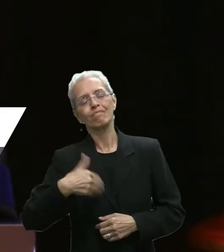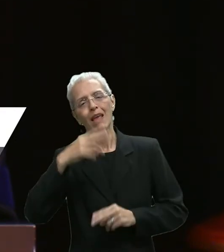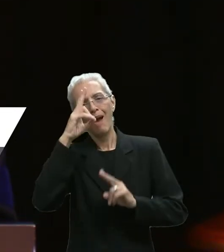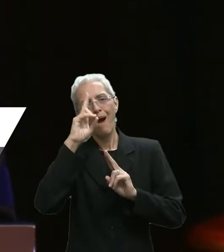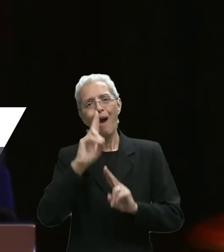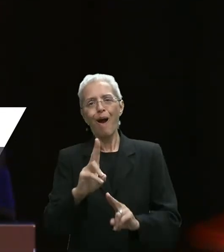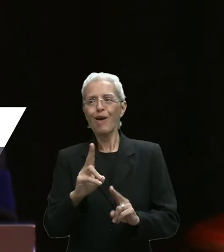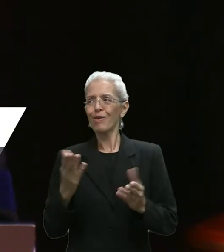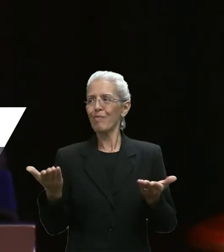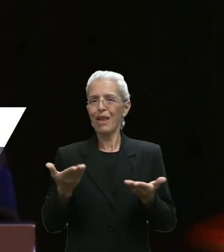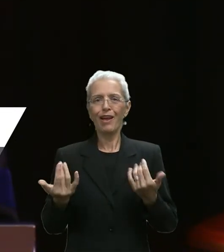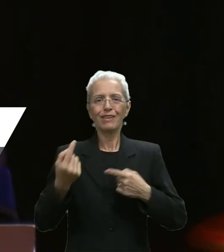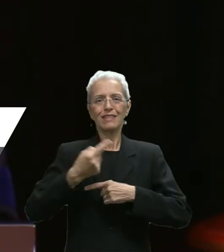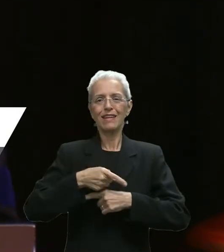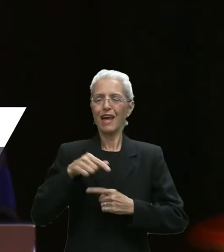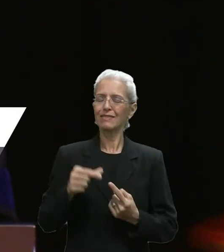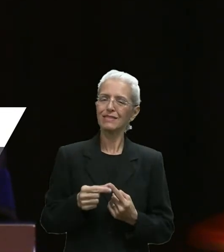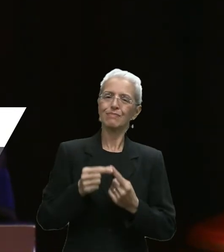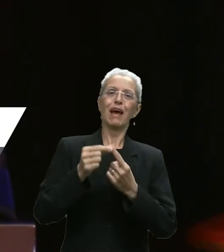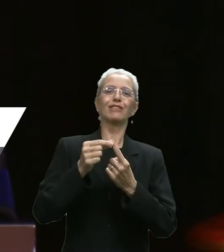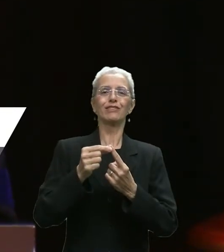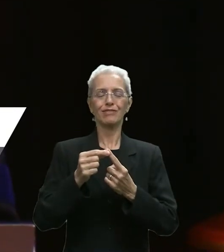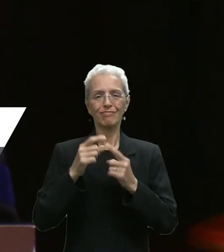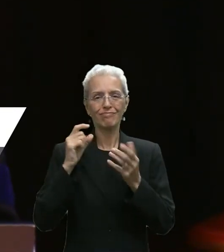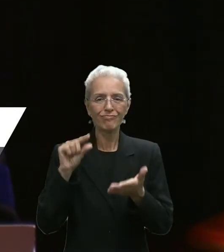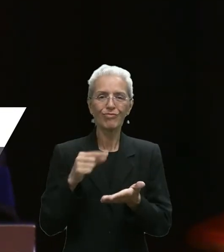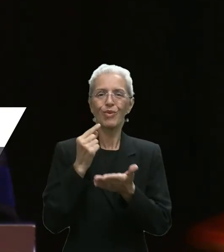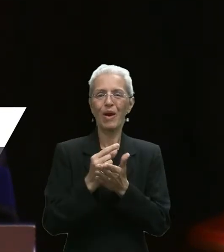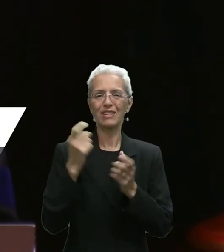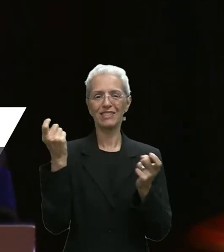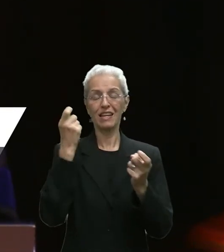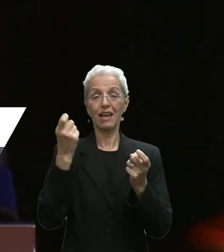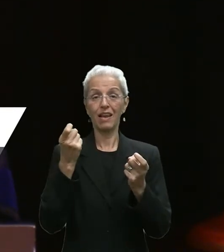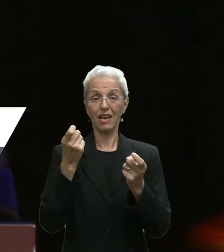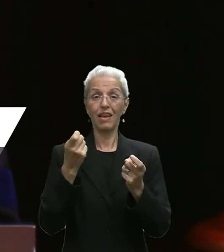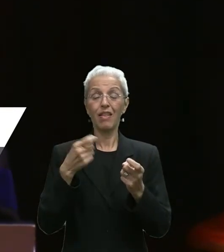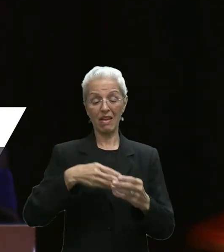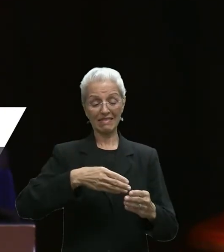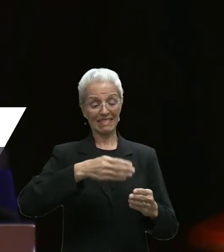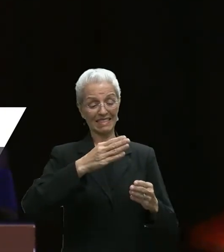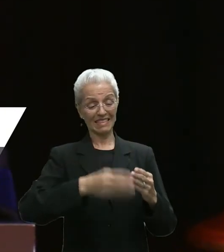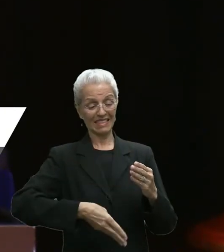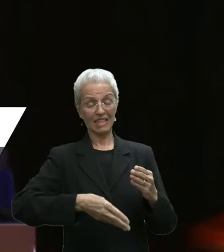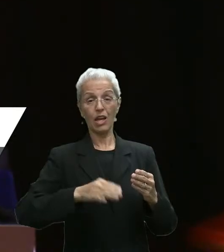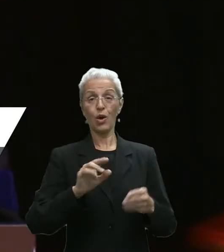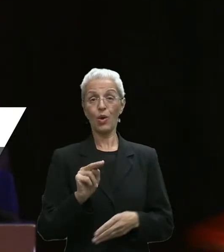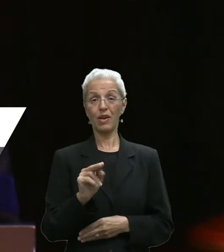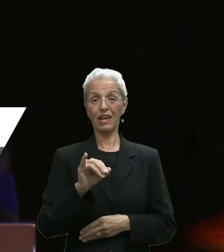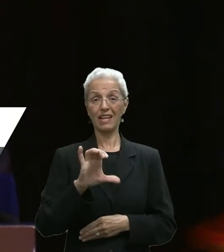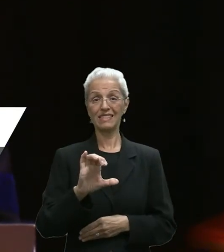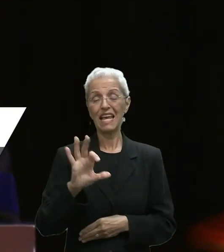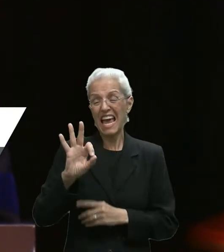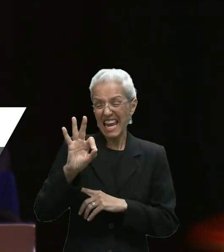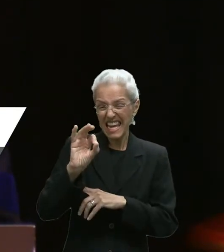Gratitude for all those who are gathered here. Or all of those students that are graduating today,